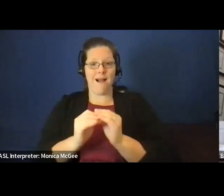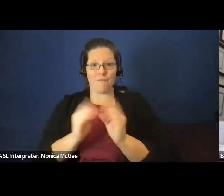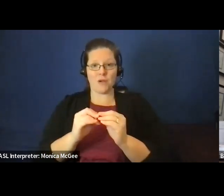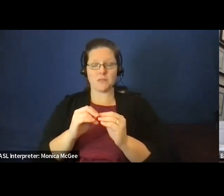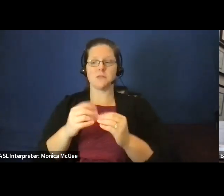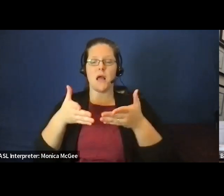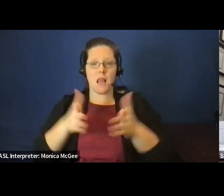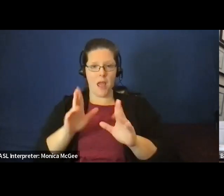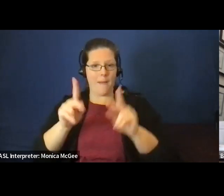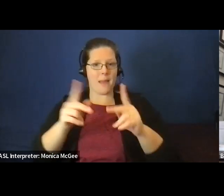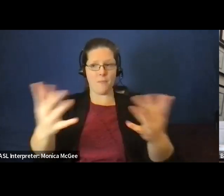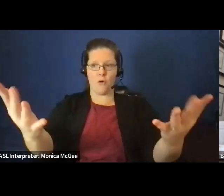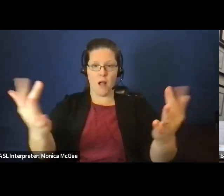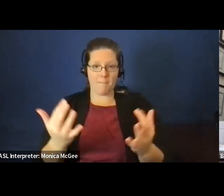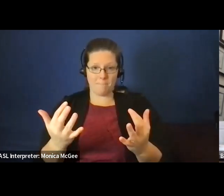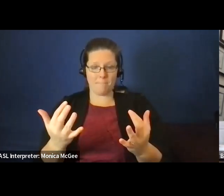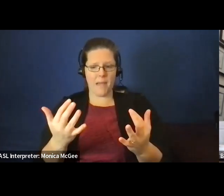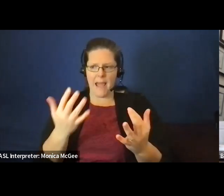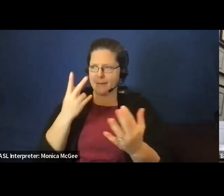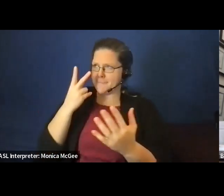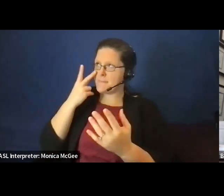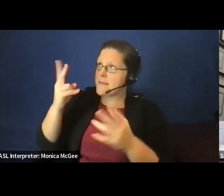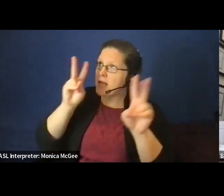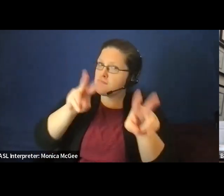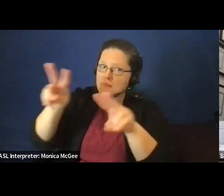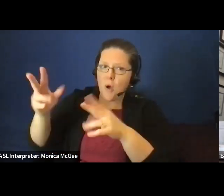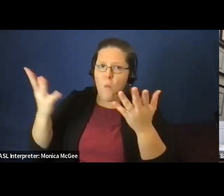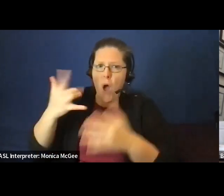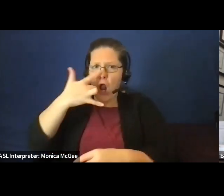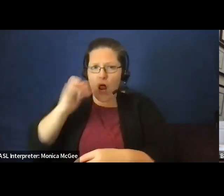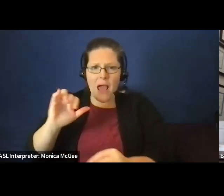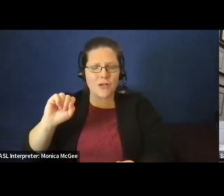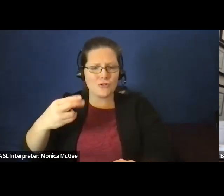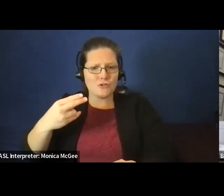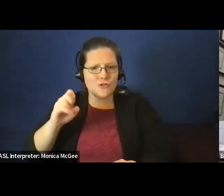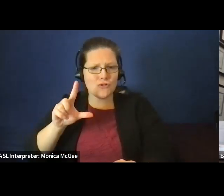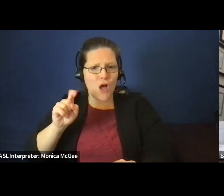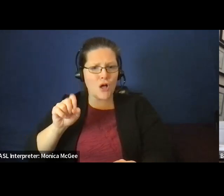prepared? A lot of them have emergency preparedness conference that brings